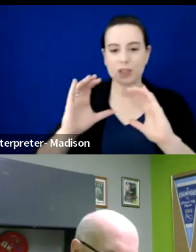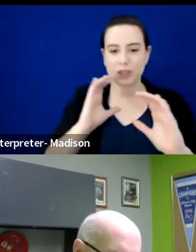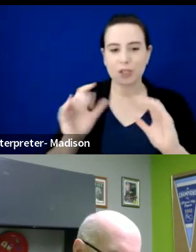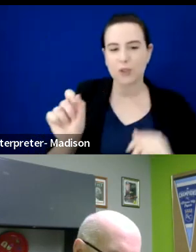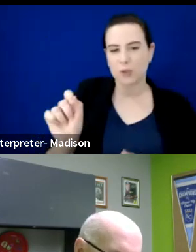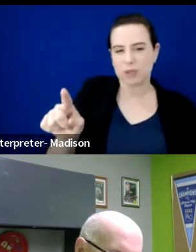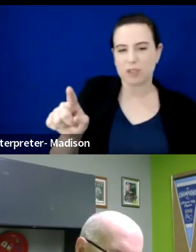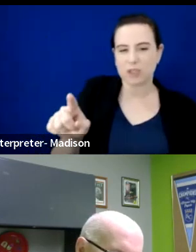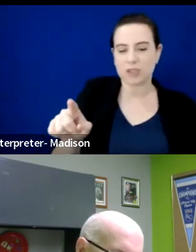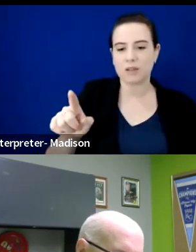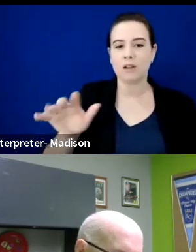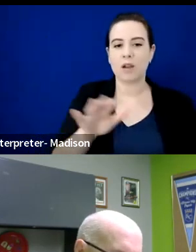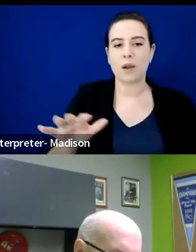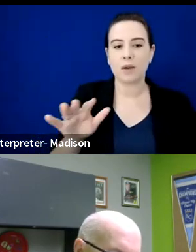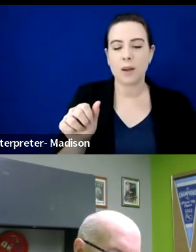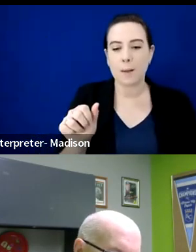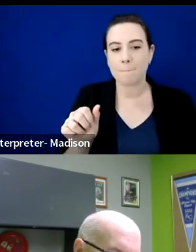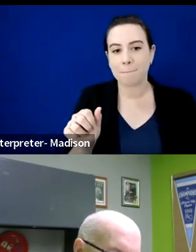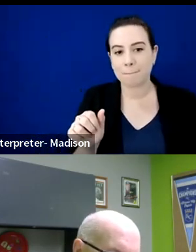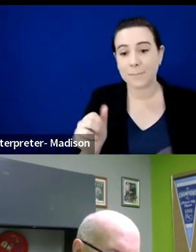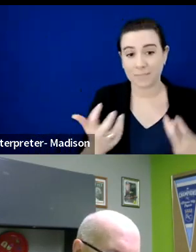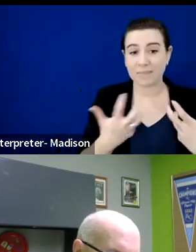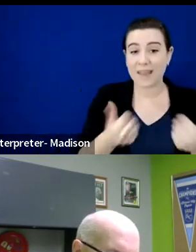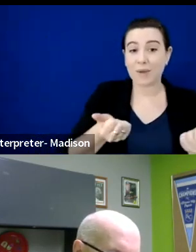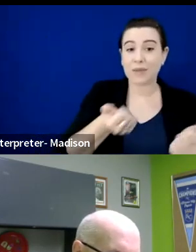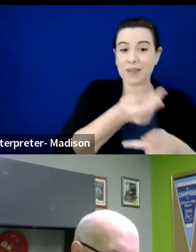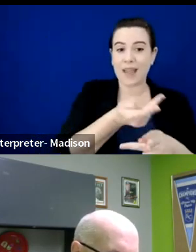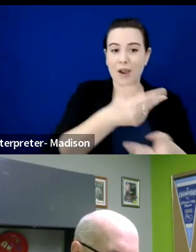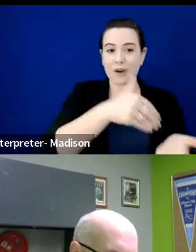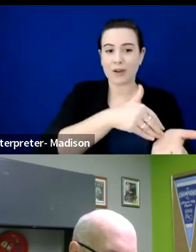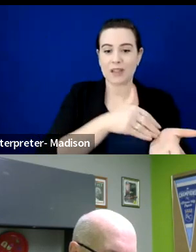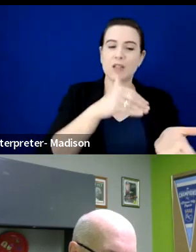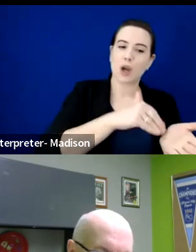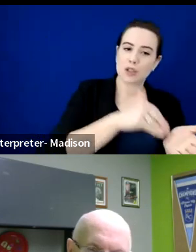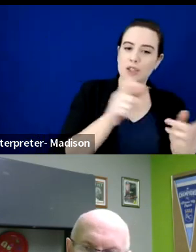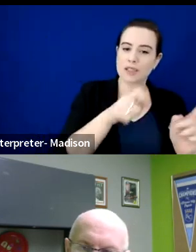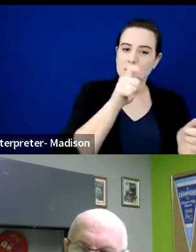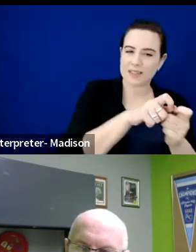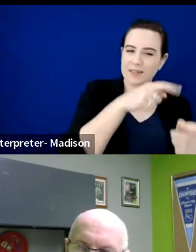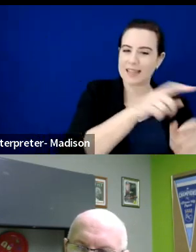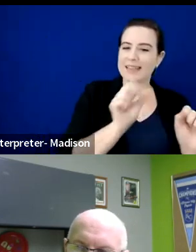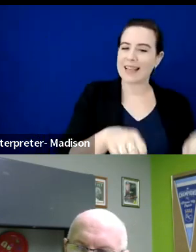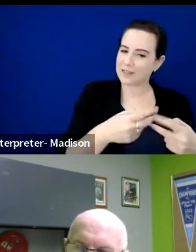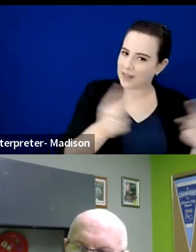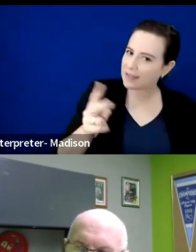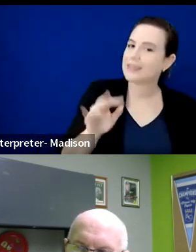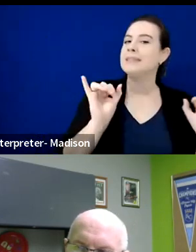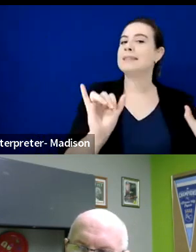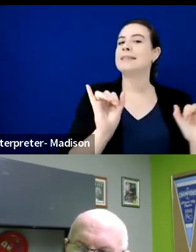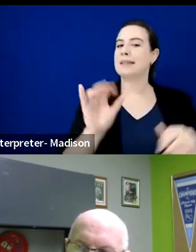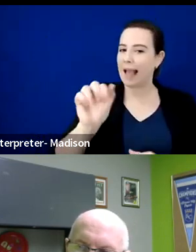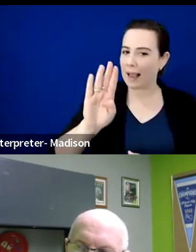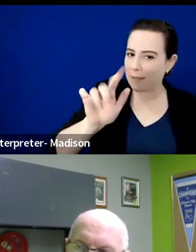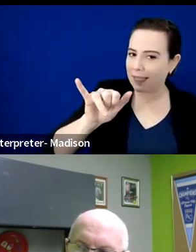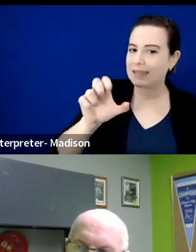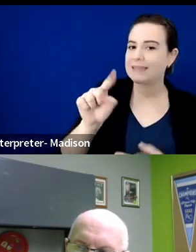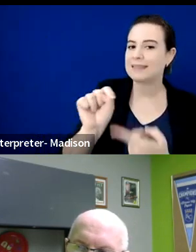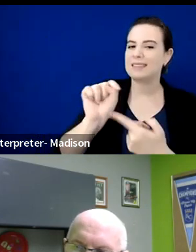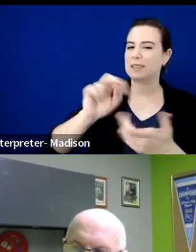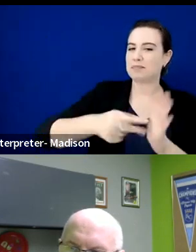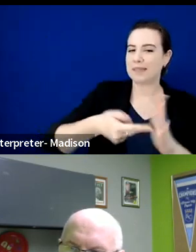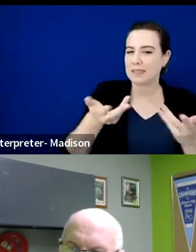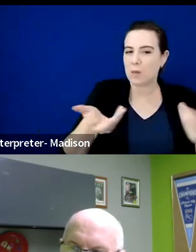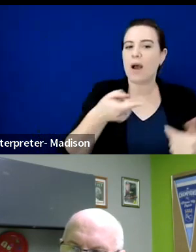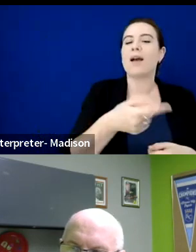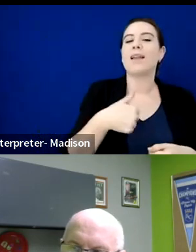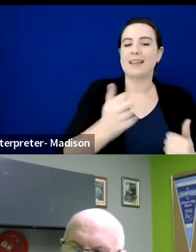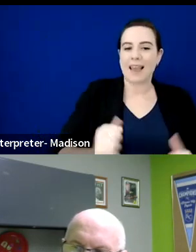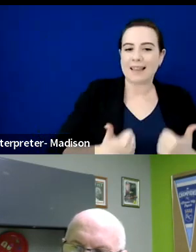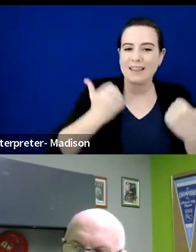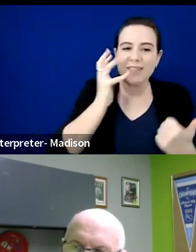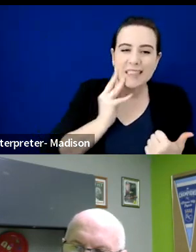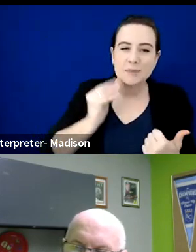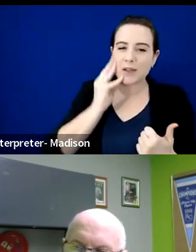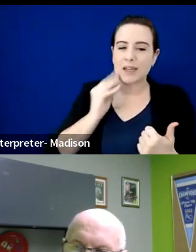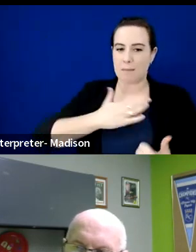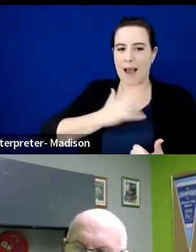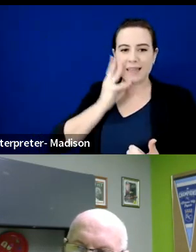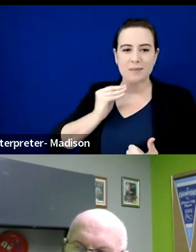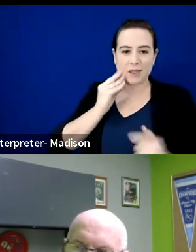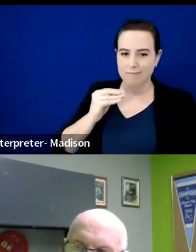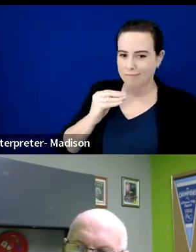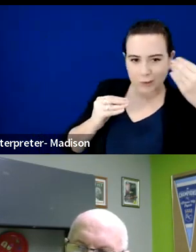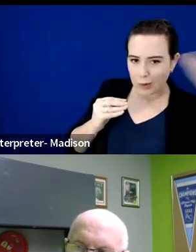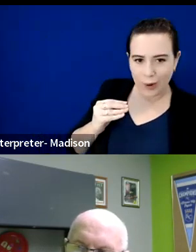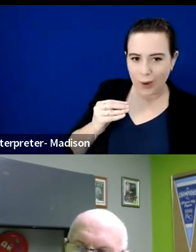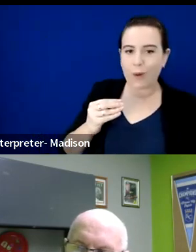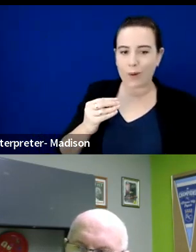I do want to address a question that has come in through our Q and A and just as a friendly reminder, the Q and A box is available for questions at any time, and we'll circle to them as the conversation allows.